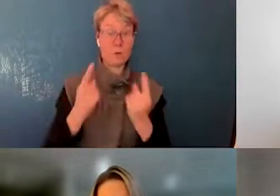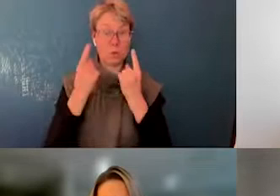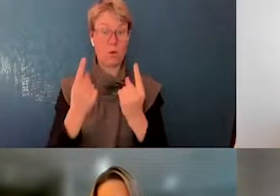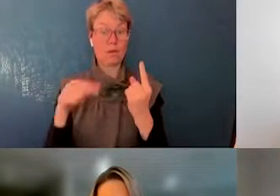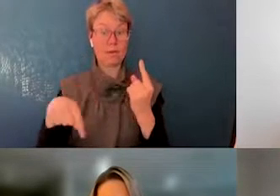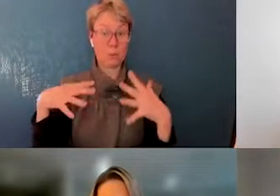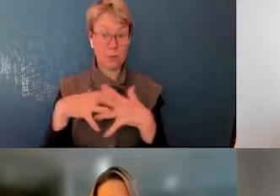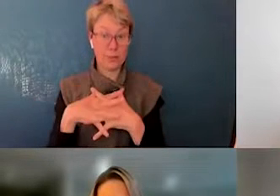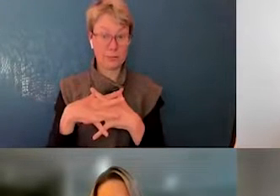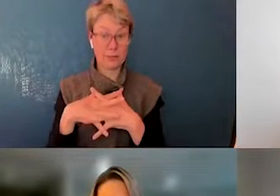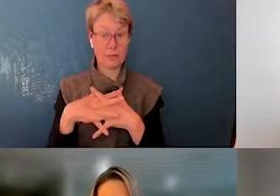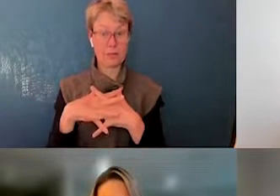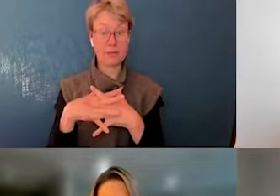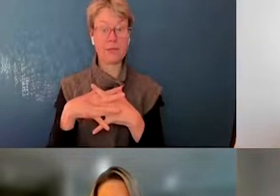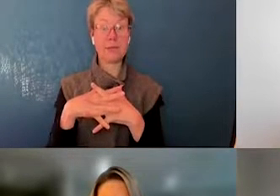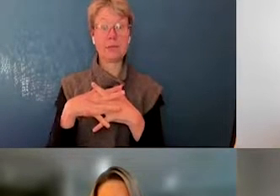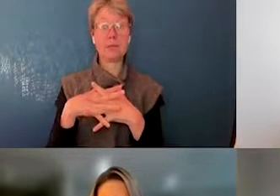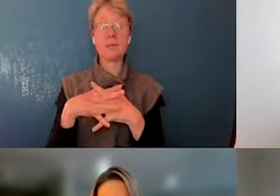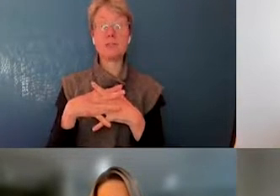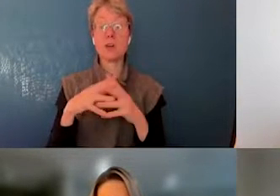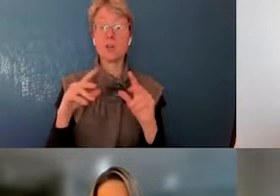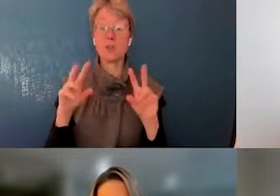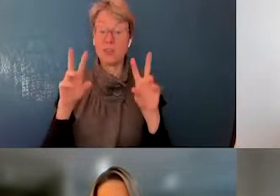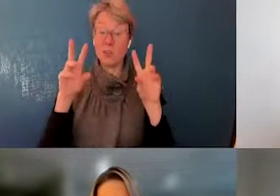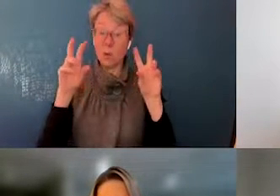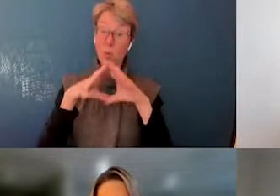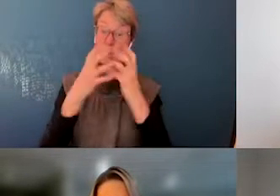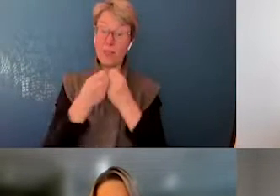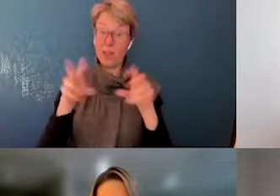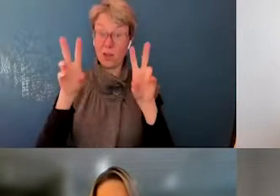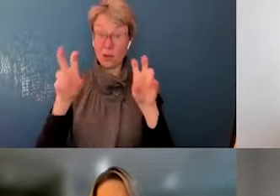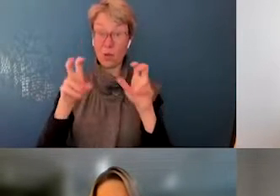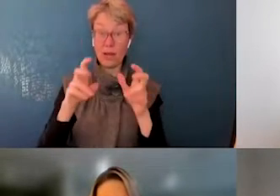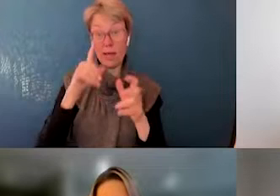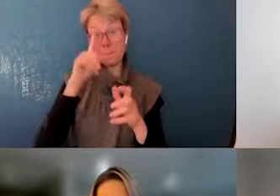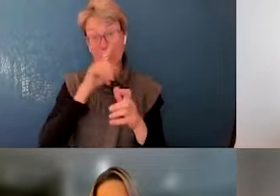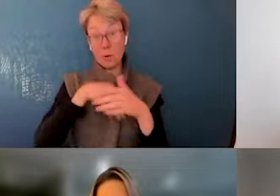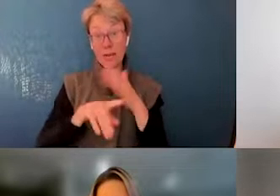the law week series is people in the law and today is legal aid New South Wales um so you